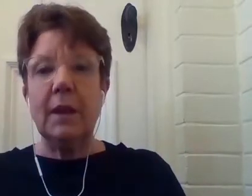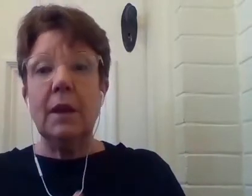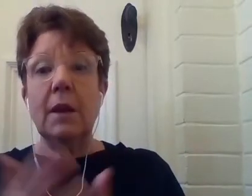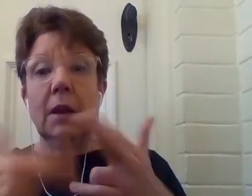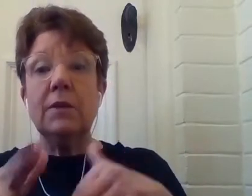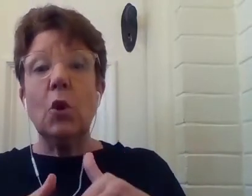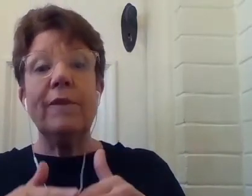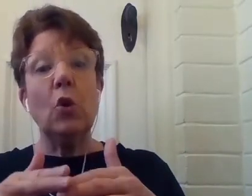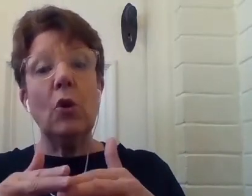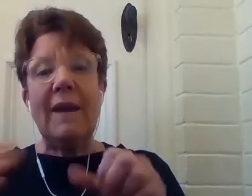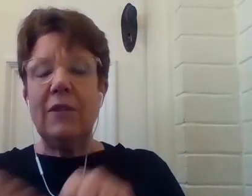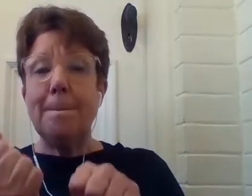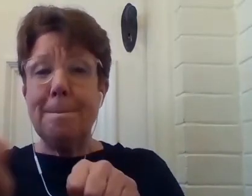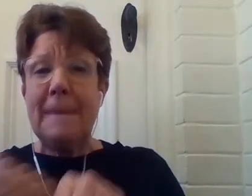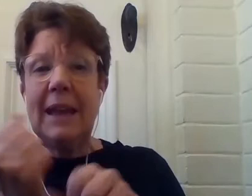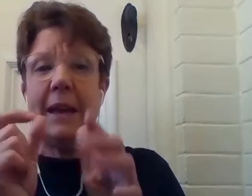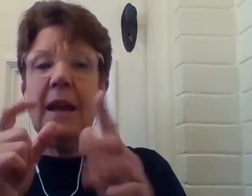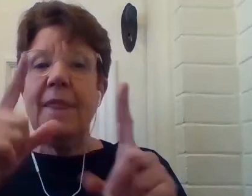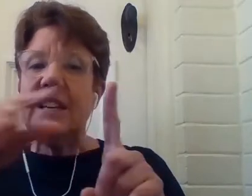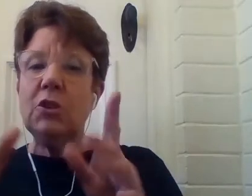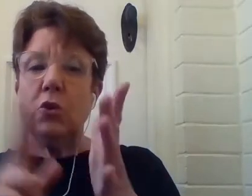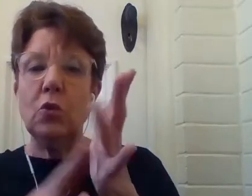digital noise is something that you feel uncomfortable about or it's not